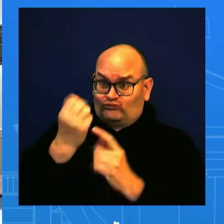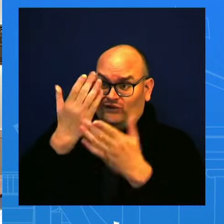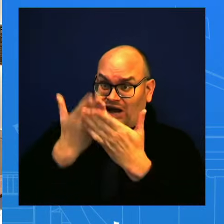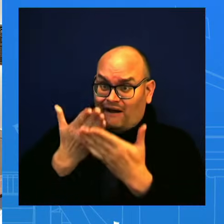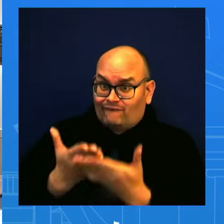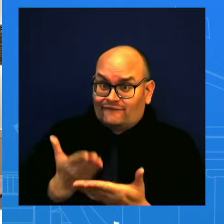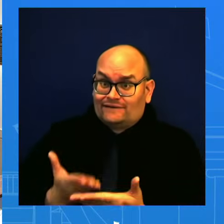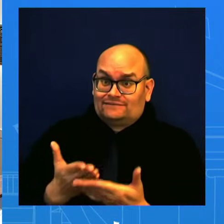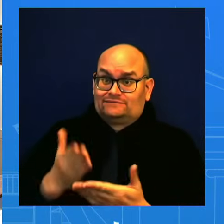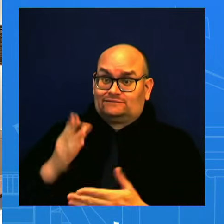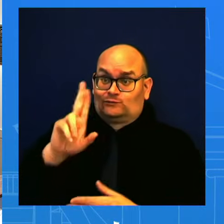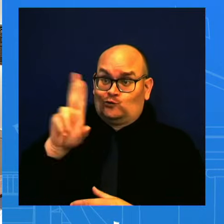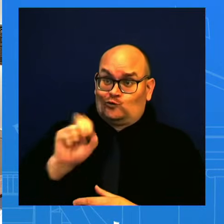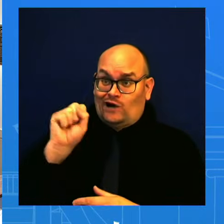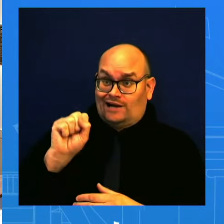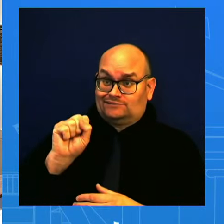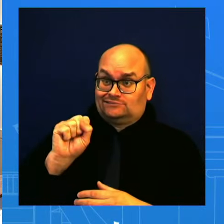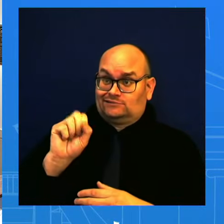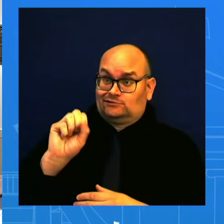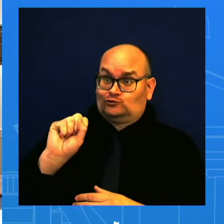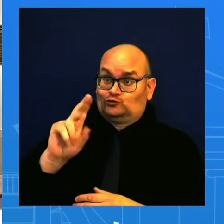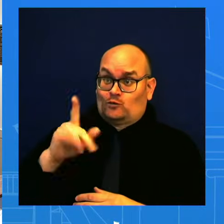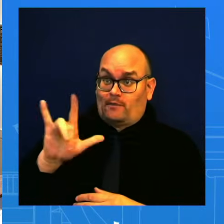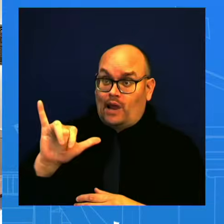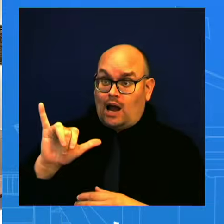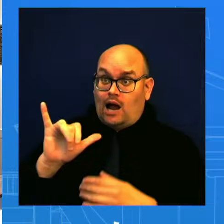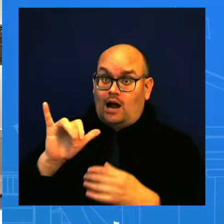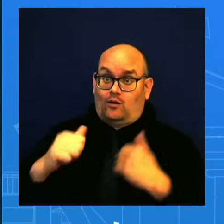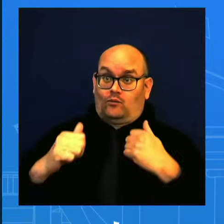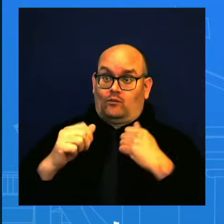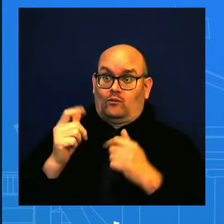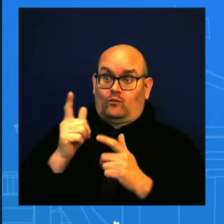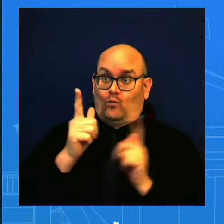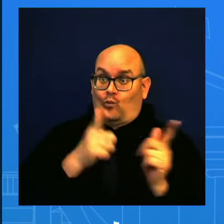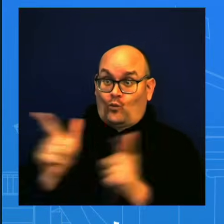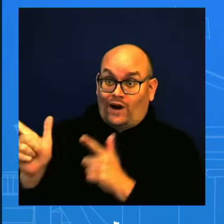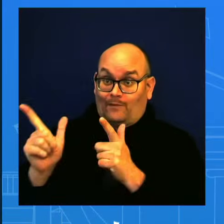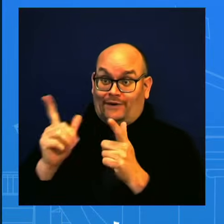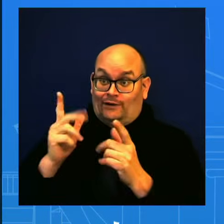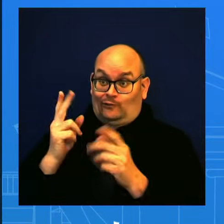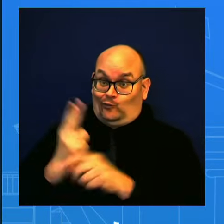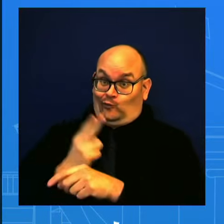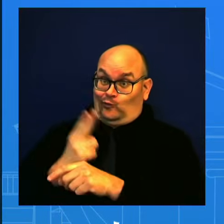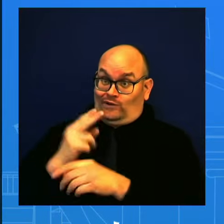Ms. Jean-Pierre: Again, as you just stated, I'm limited on what can I -- I can say about the president campaigning. You saw the president's statement.